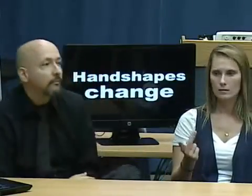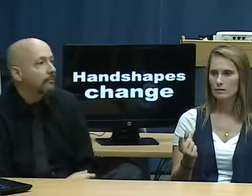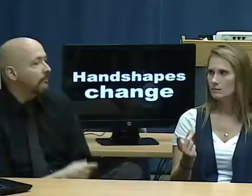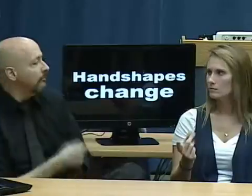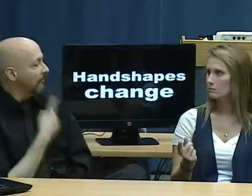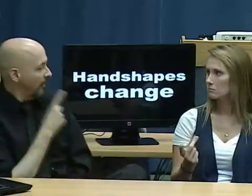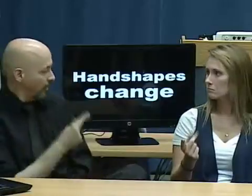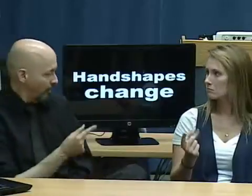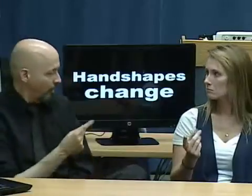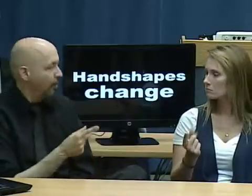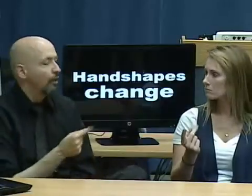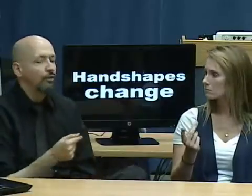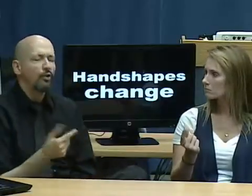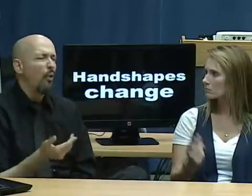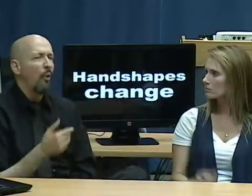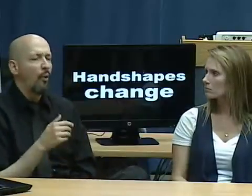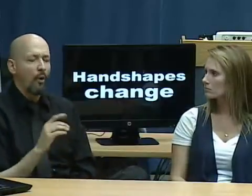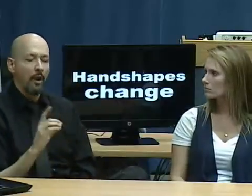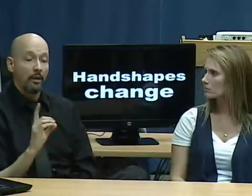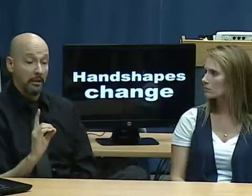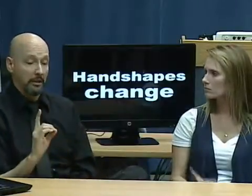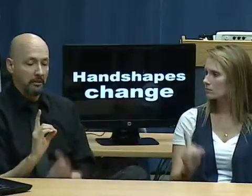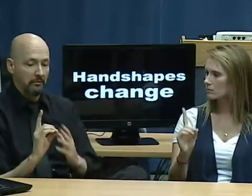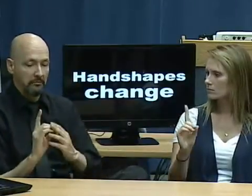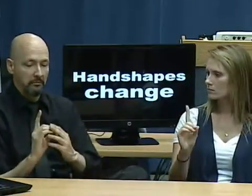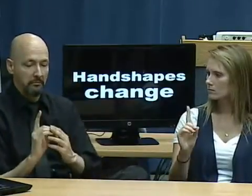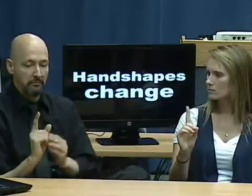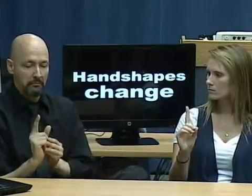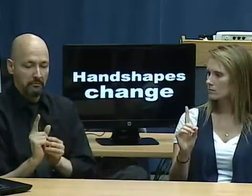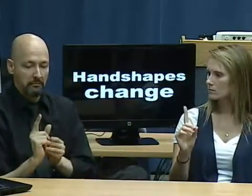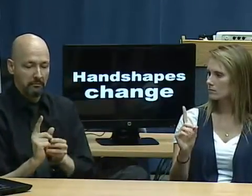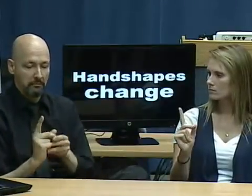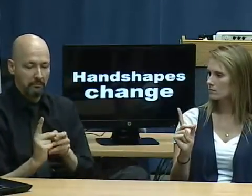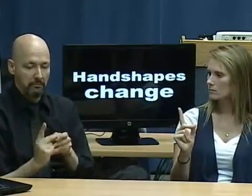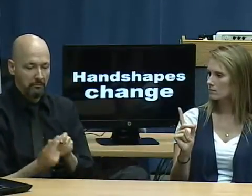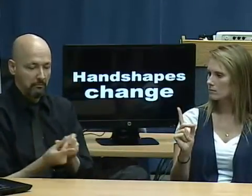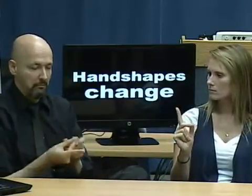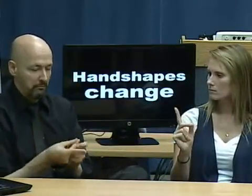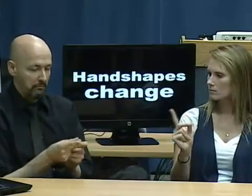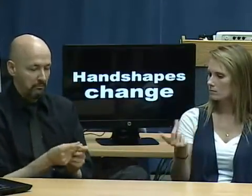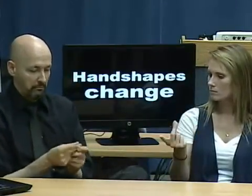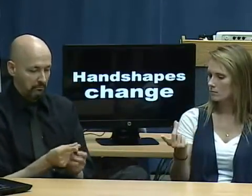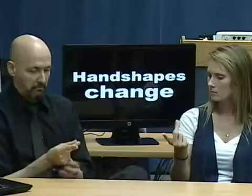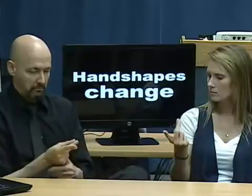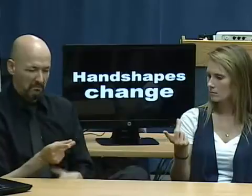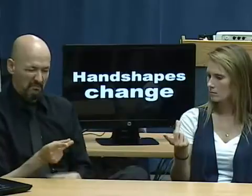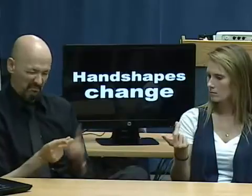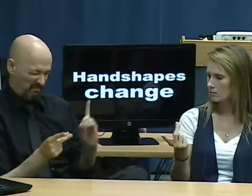#DOG True. #DOG. It's not a "proper" D handshape. And the palm orientation changes.